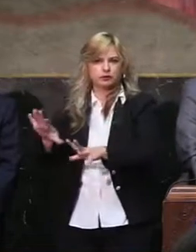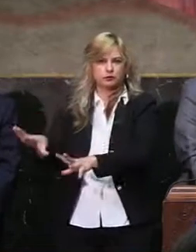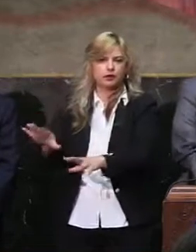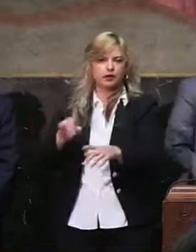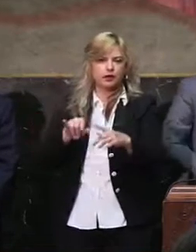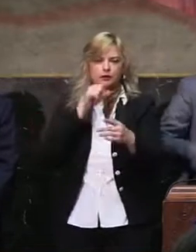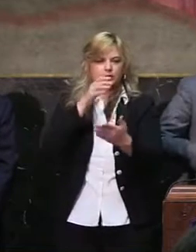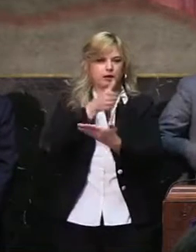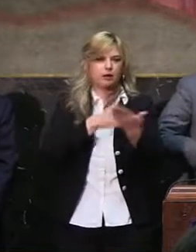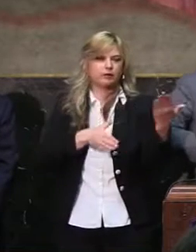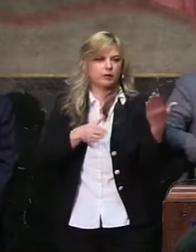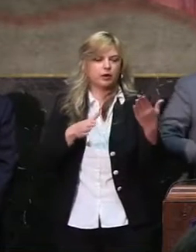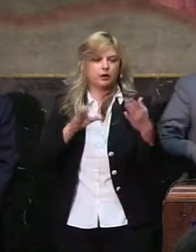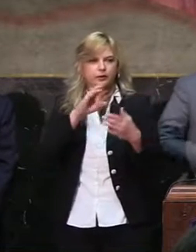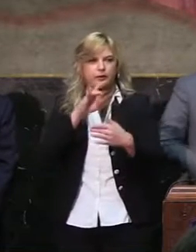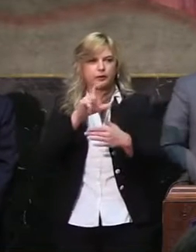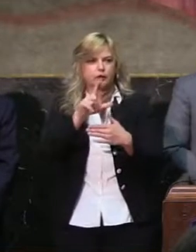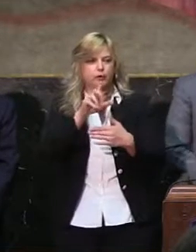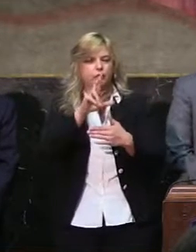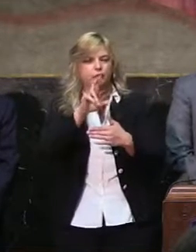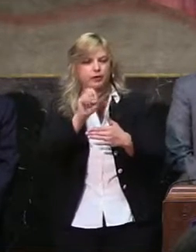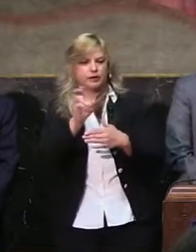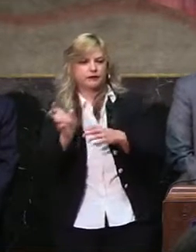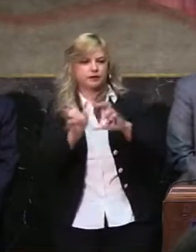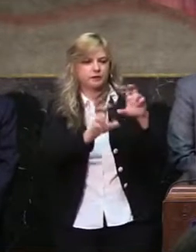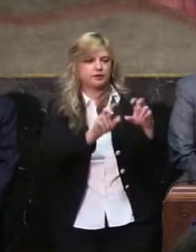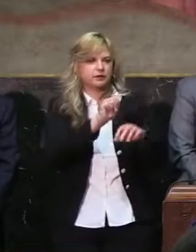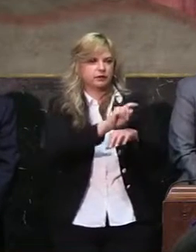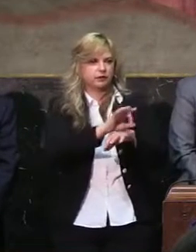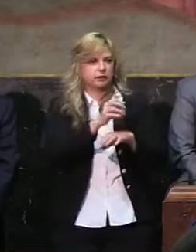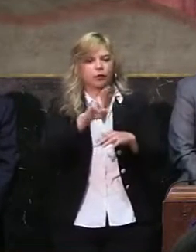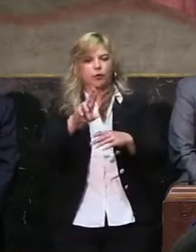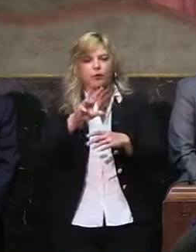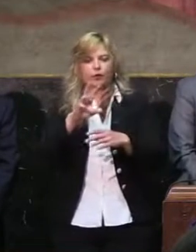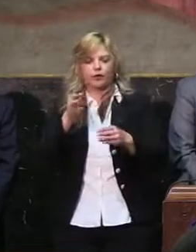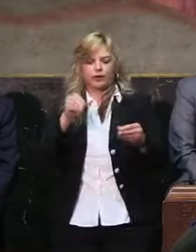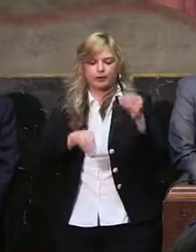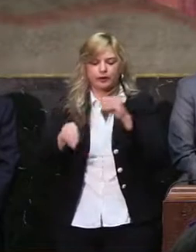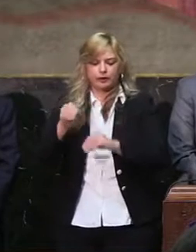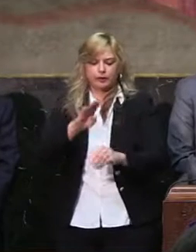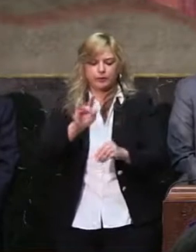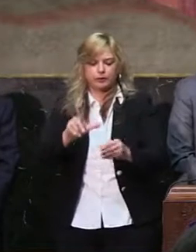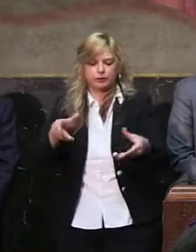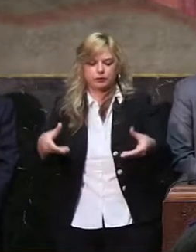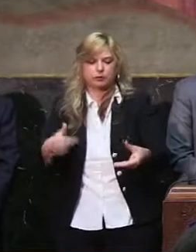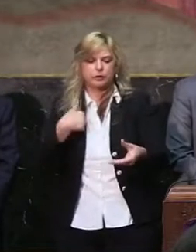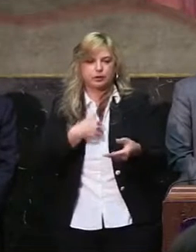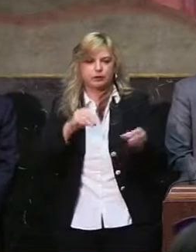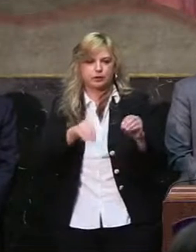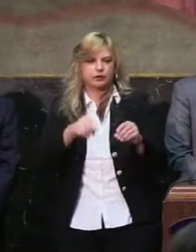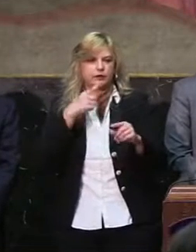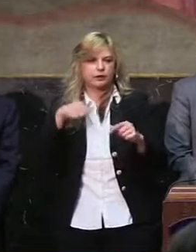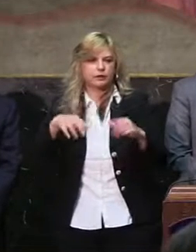criminal justice reinvestment task force or the package of bills that we put together for the session committee. In terms of the